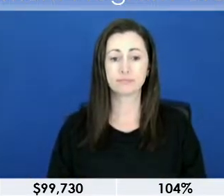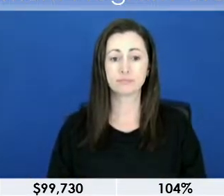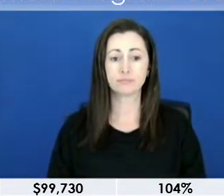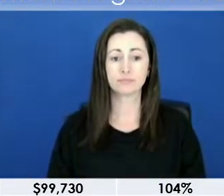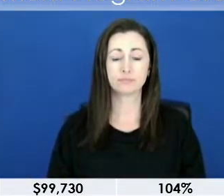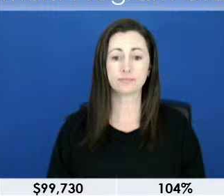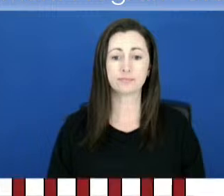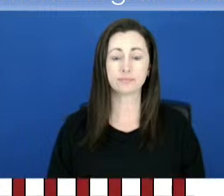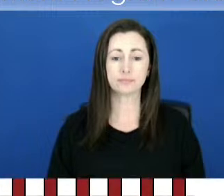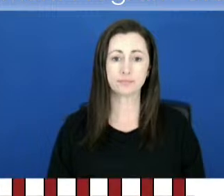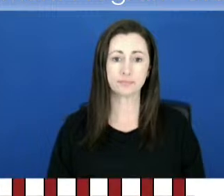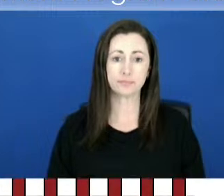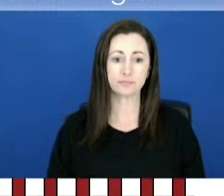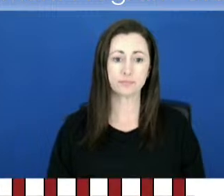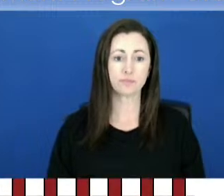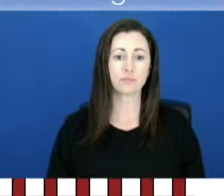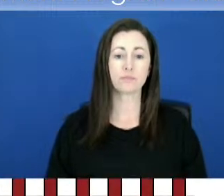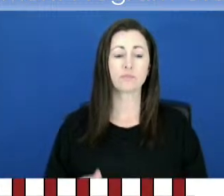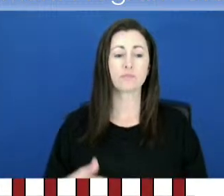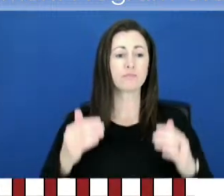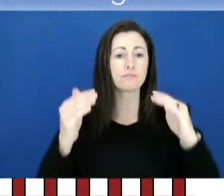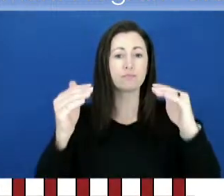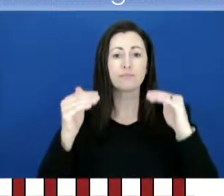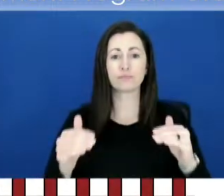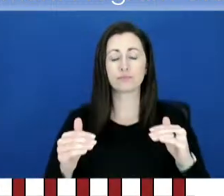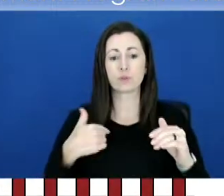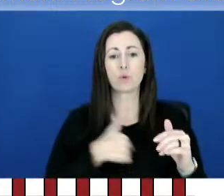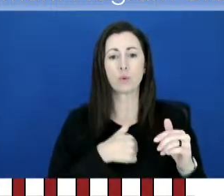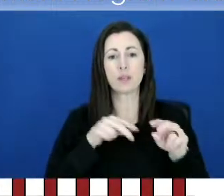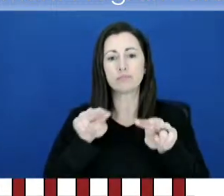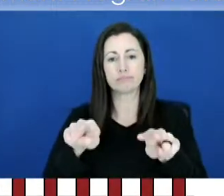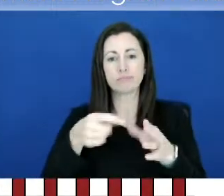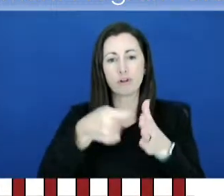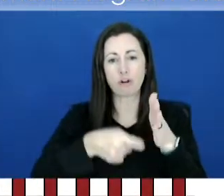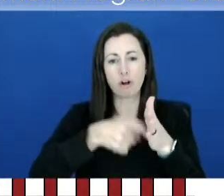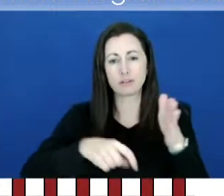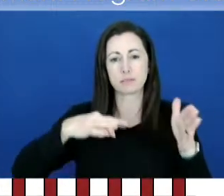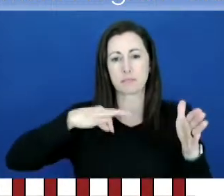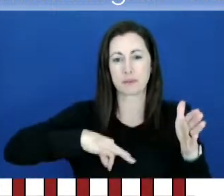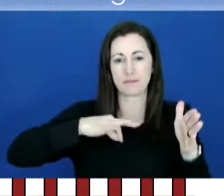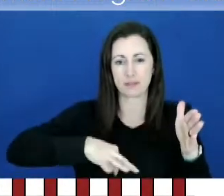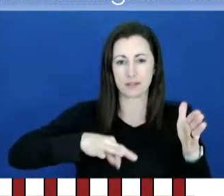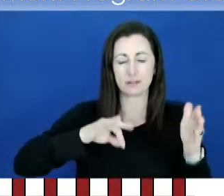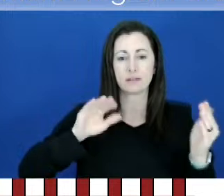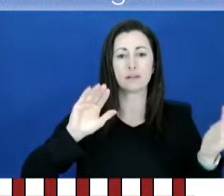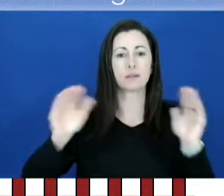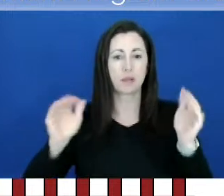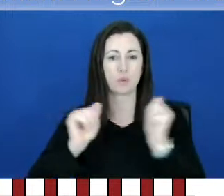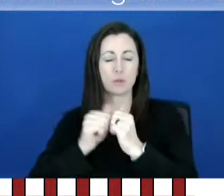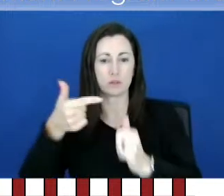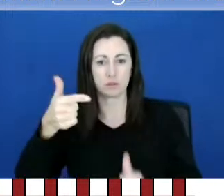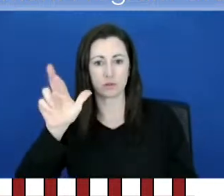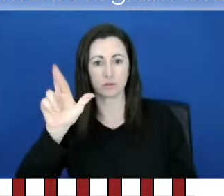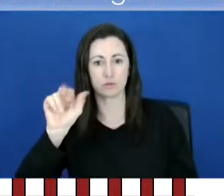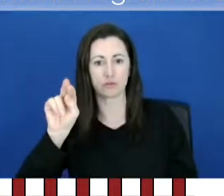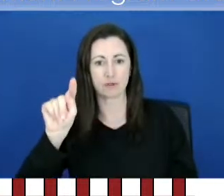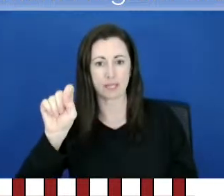EDUCATION.